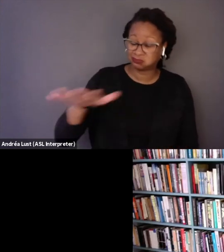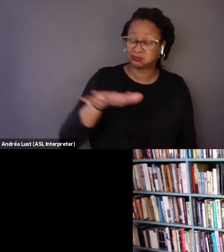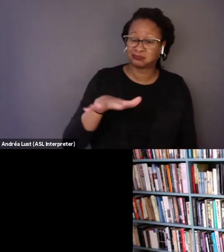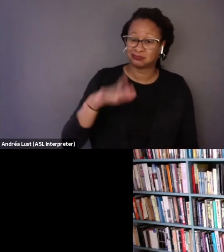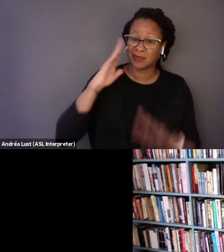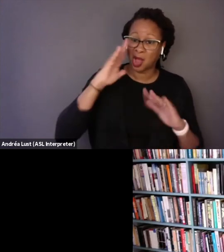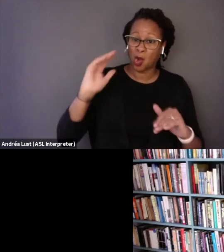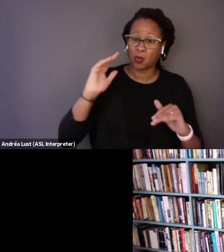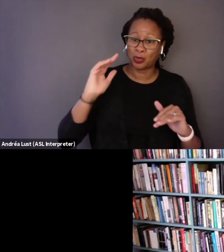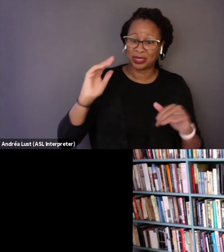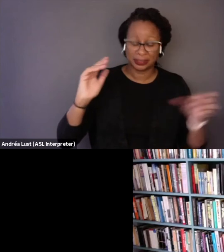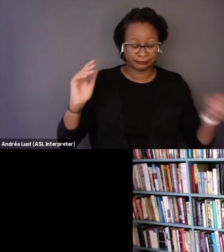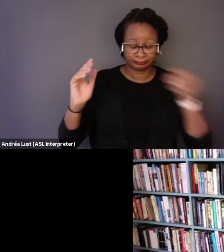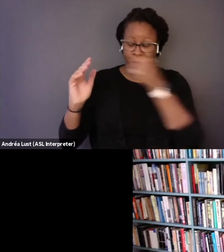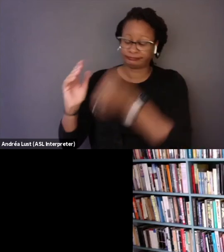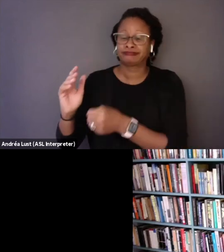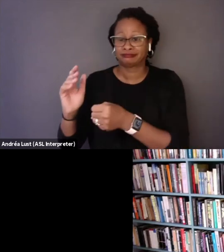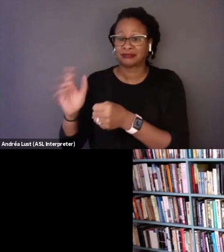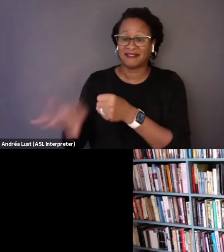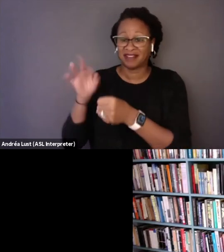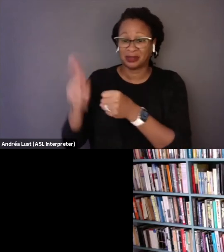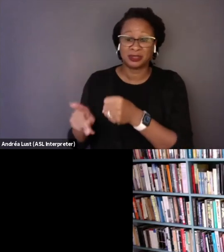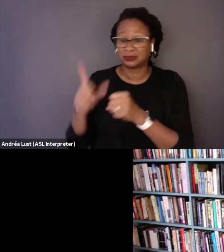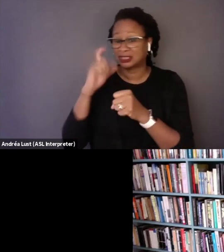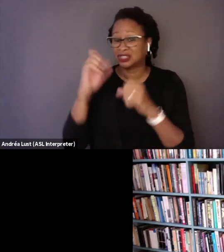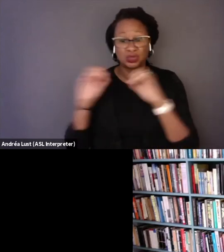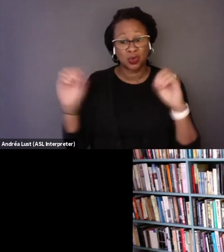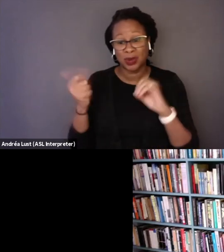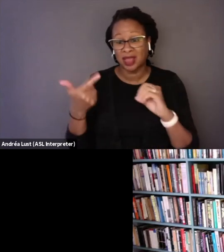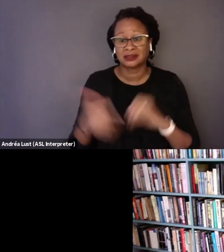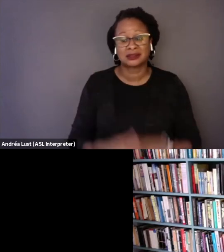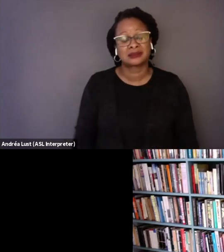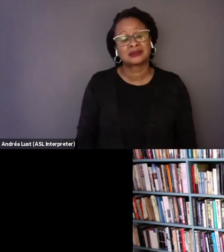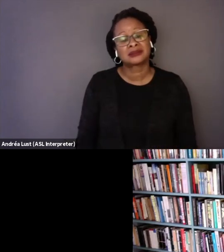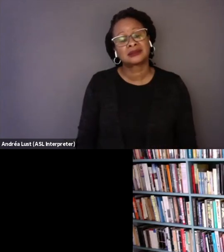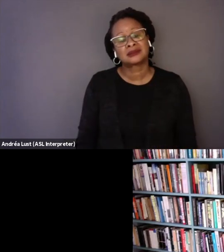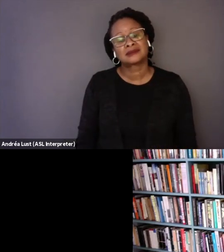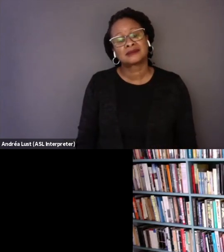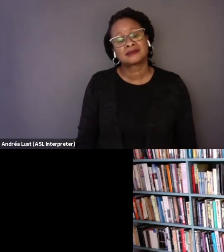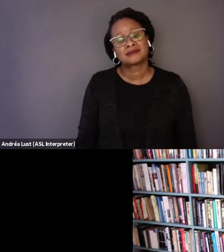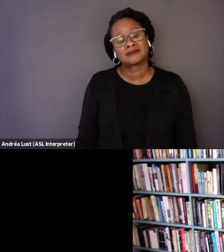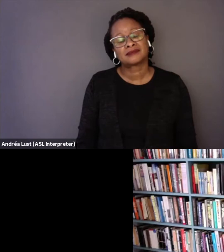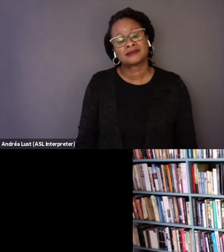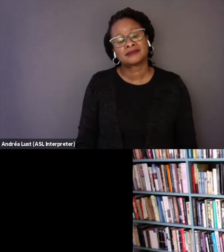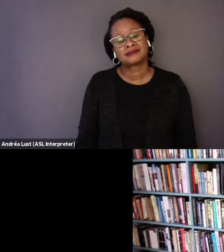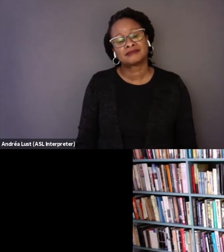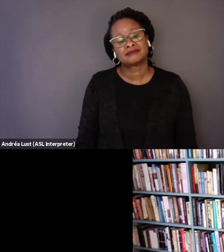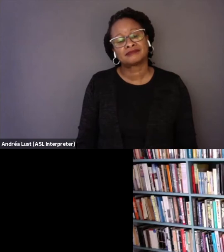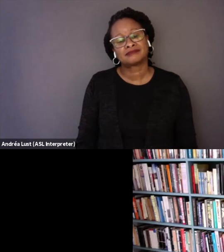shoes that we can find to fill because there is nobody else. Why would you say the show is so hard to find these days?